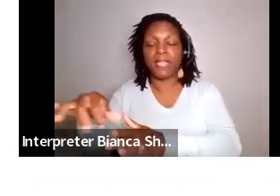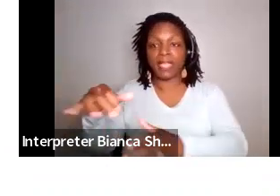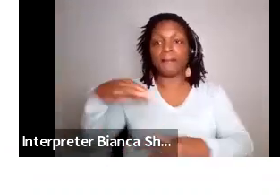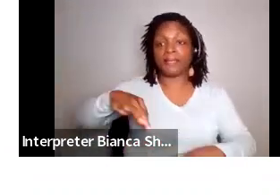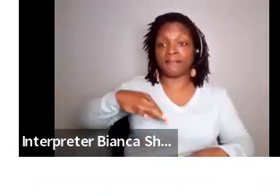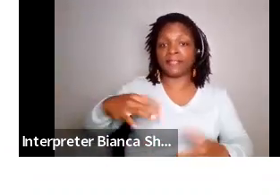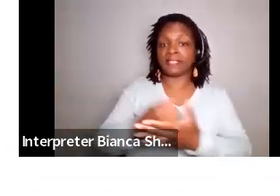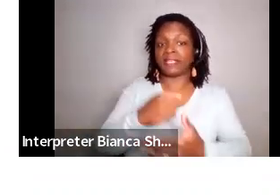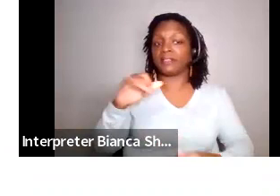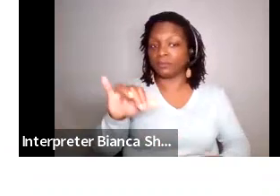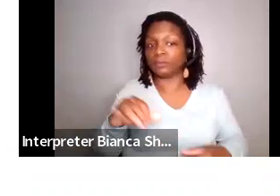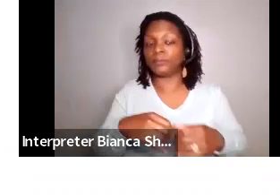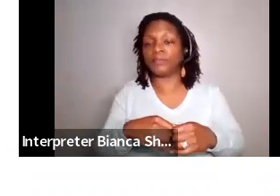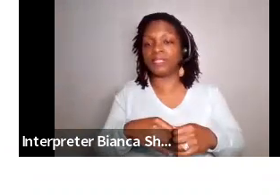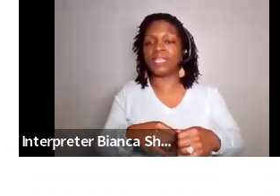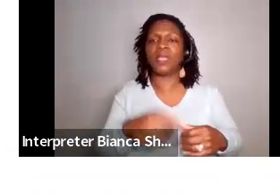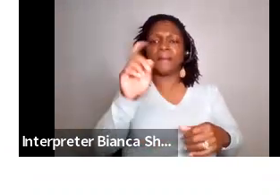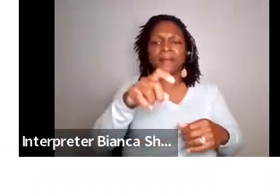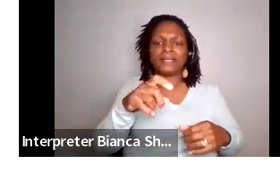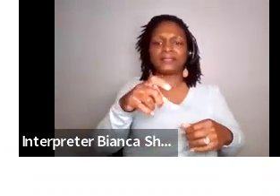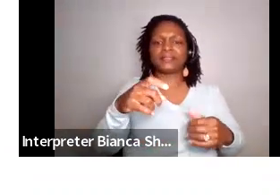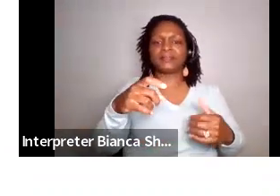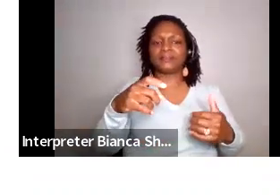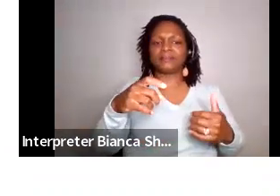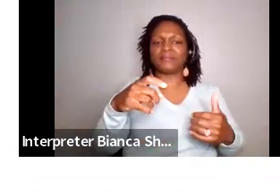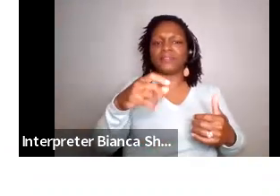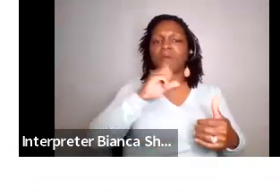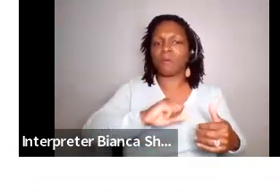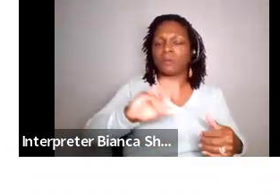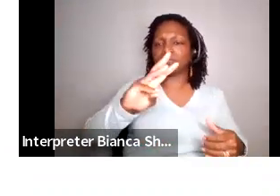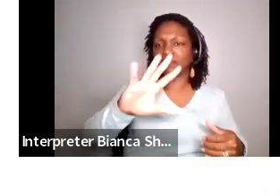Retirement. Now, soon, as we're retirement used to be the standard age of 65.